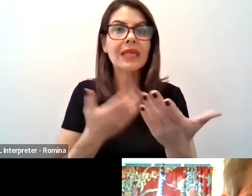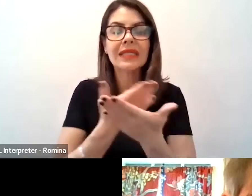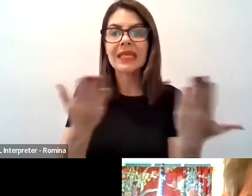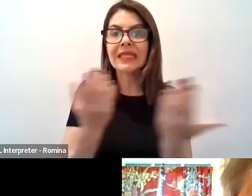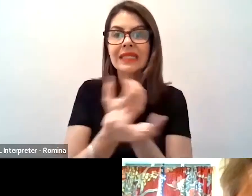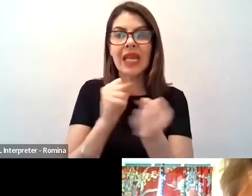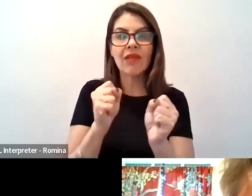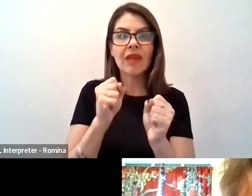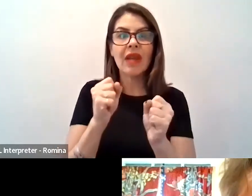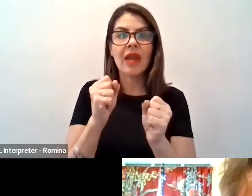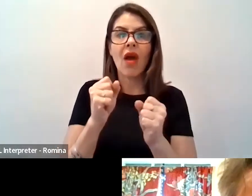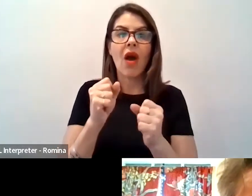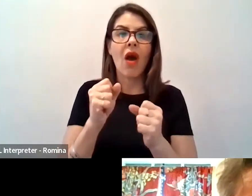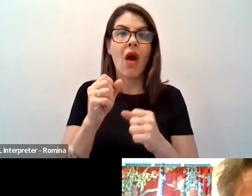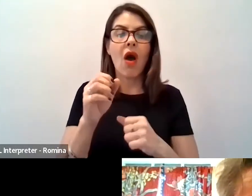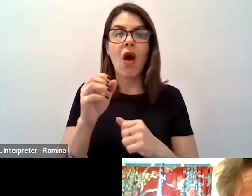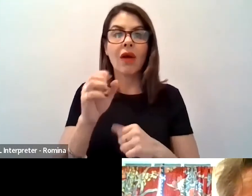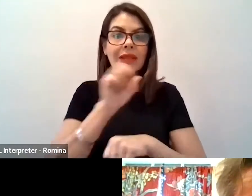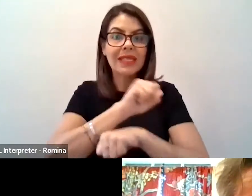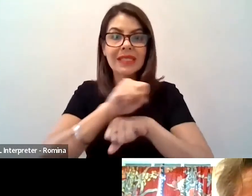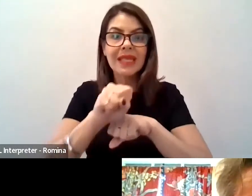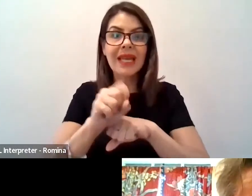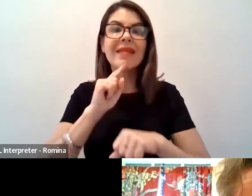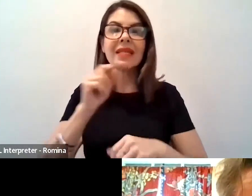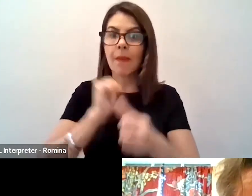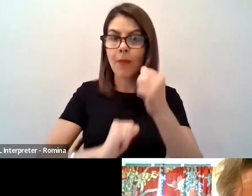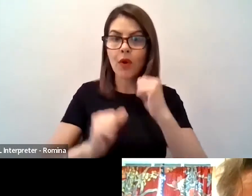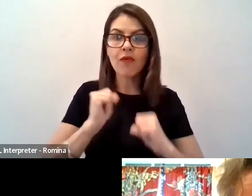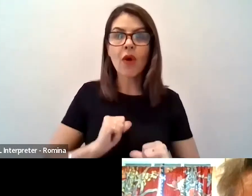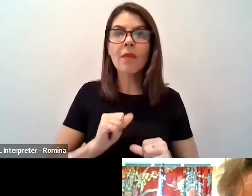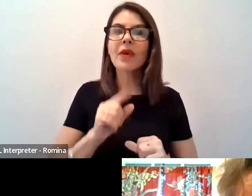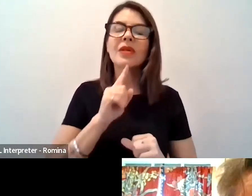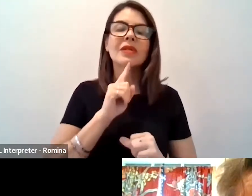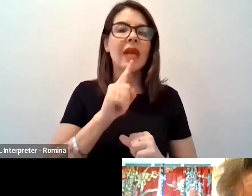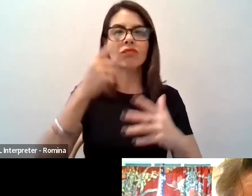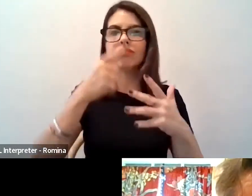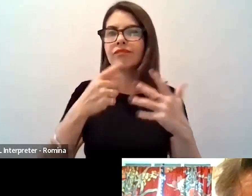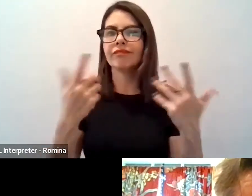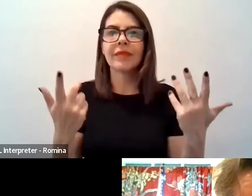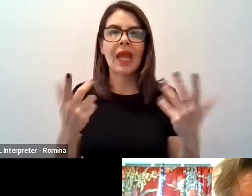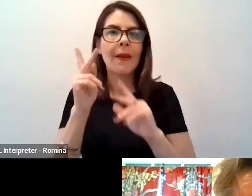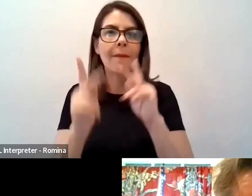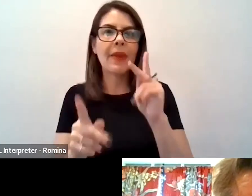on a set and that as performers and, and you know, if if people are stunt performers